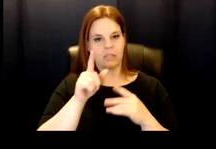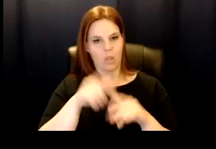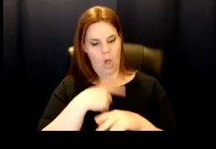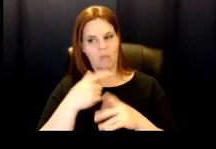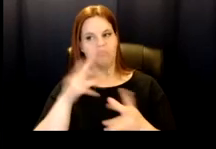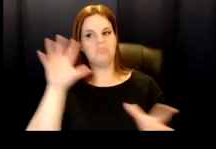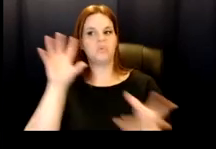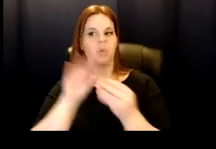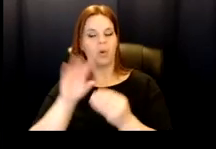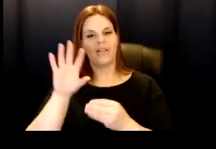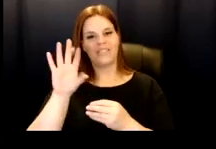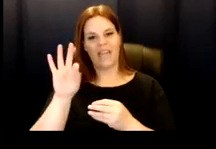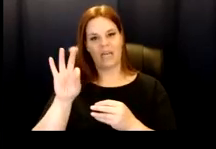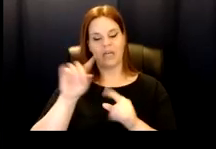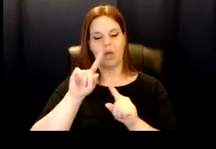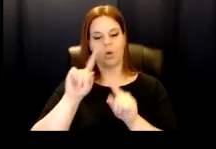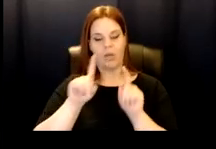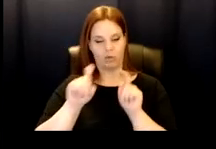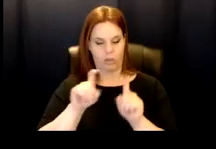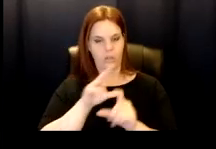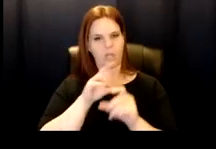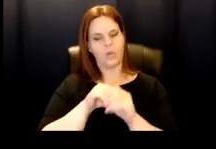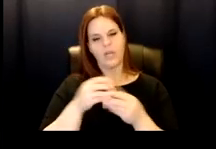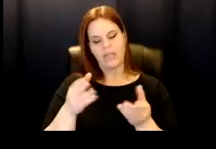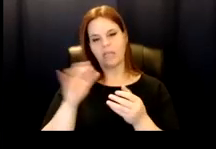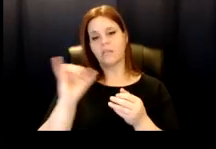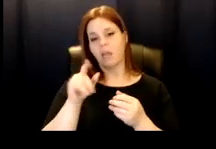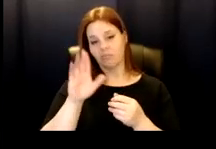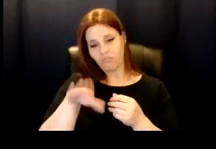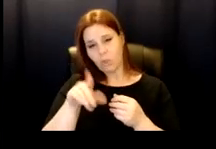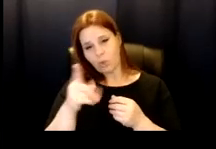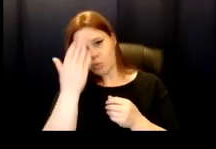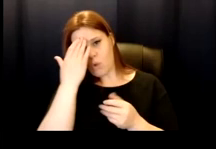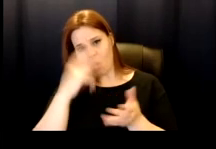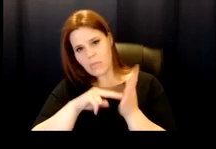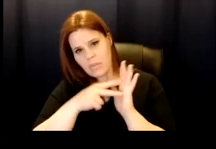these included items such as: Do you know what the ADA is? What is your understanding